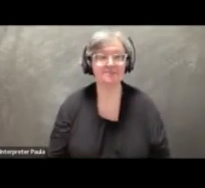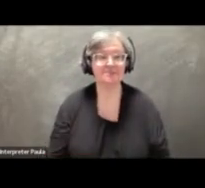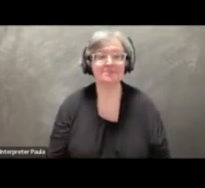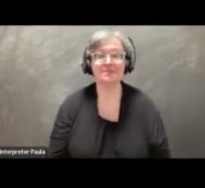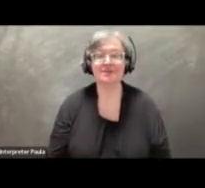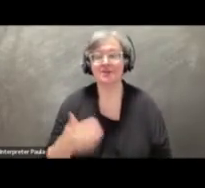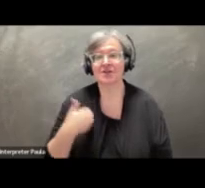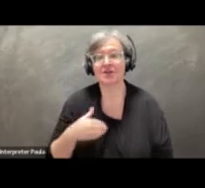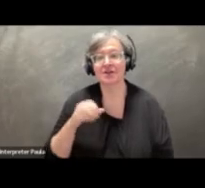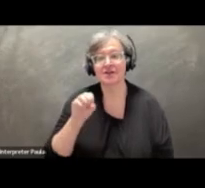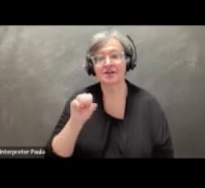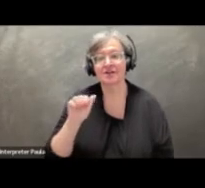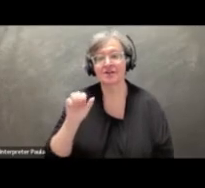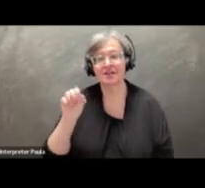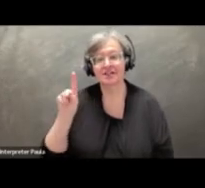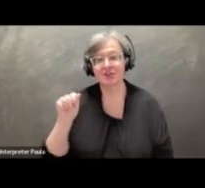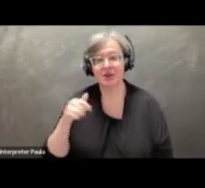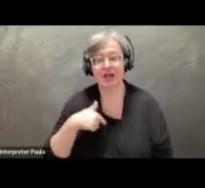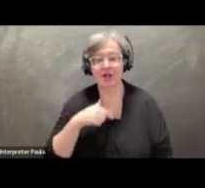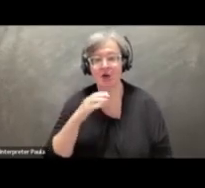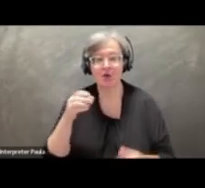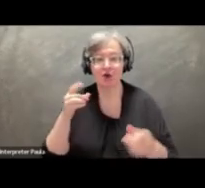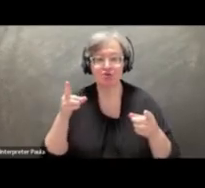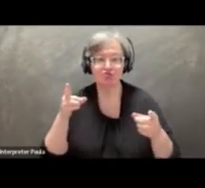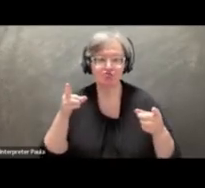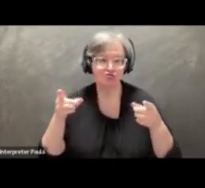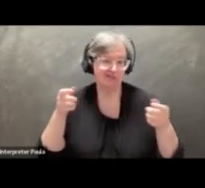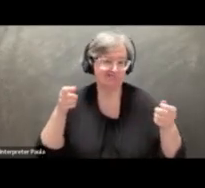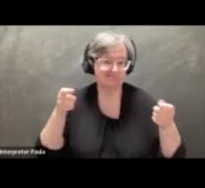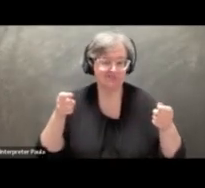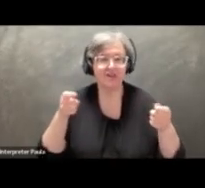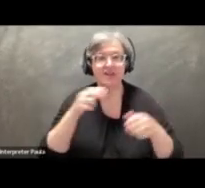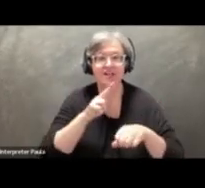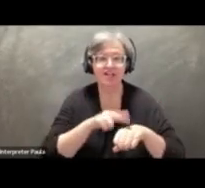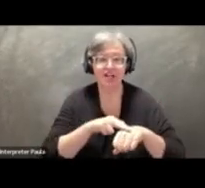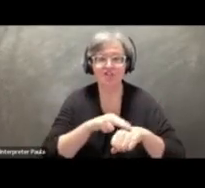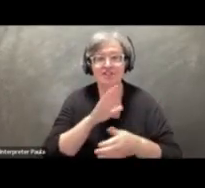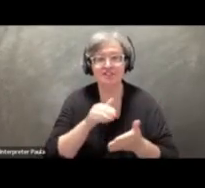name is Saska, and I co-direct the National Center on Advancing Person-Centered Practices and